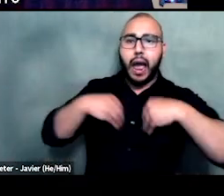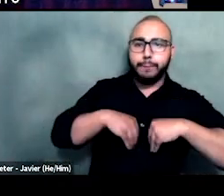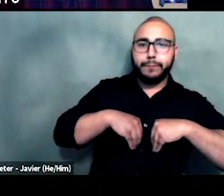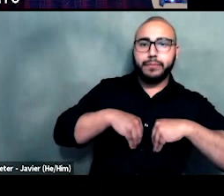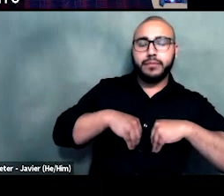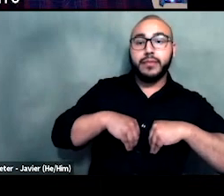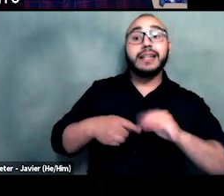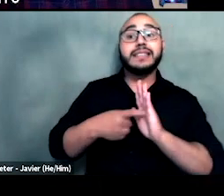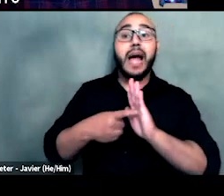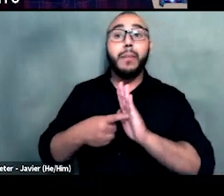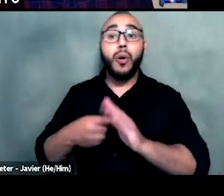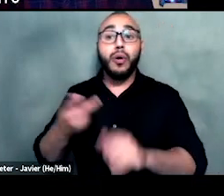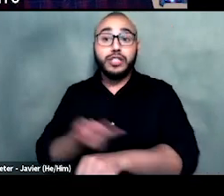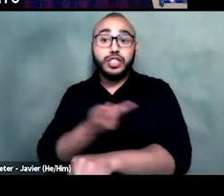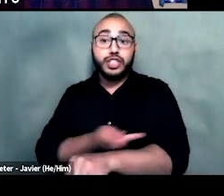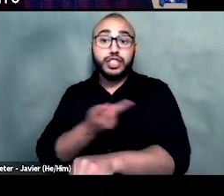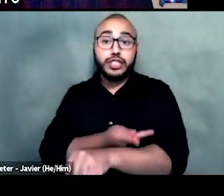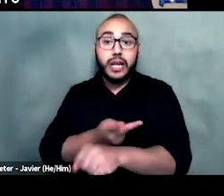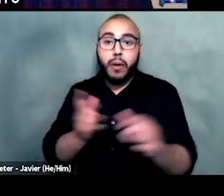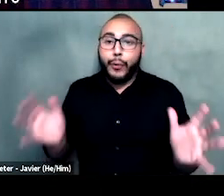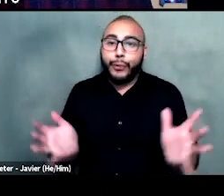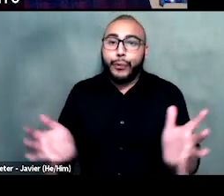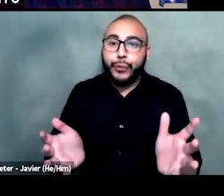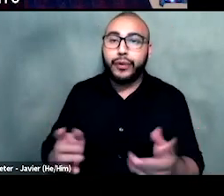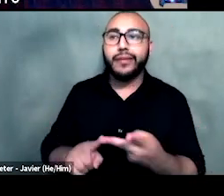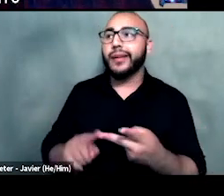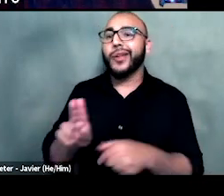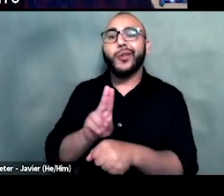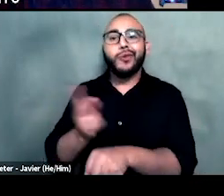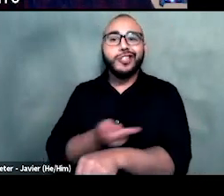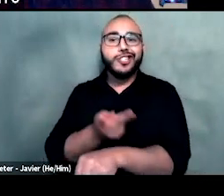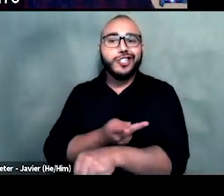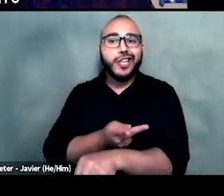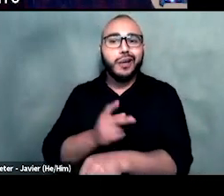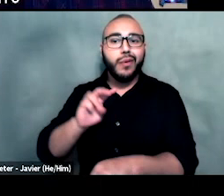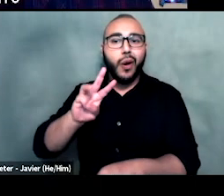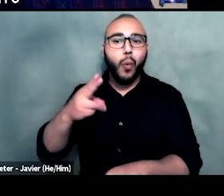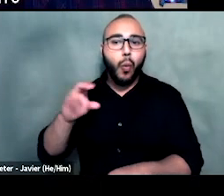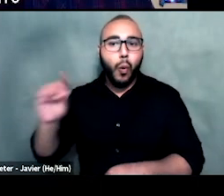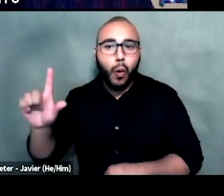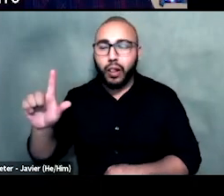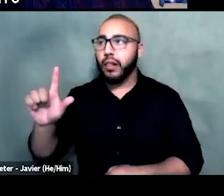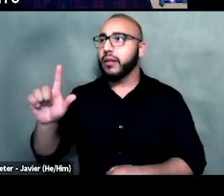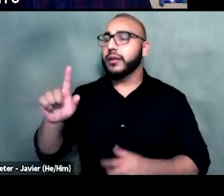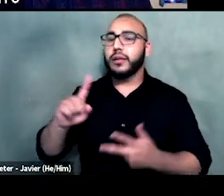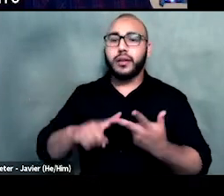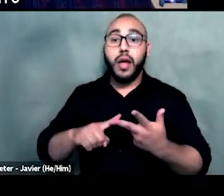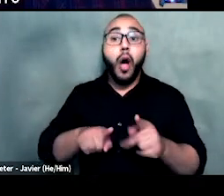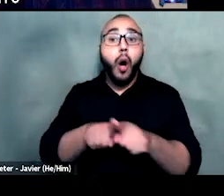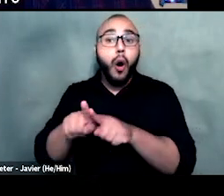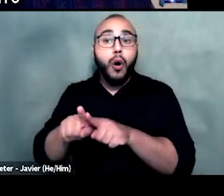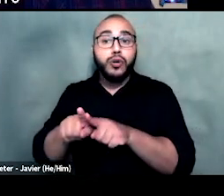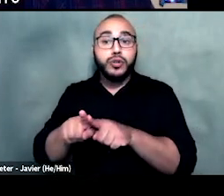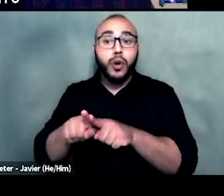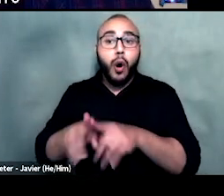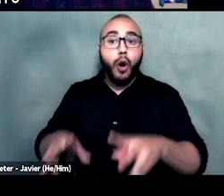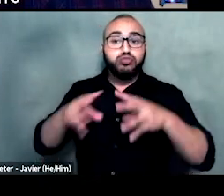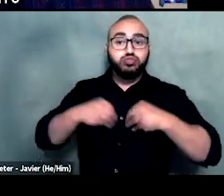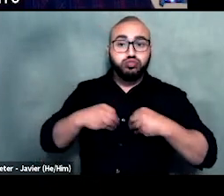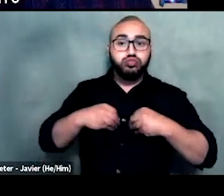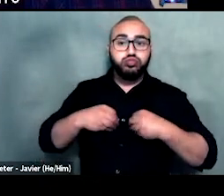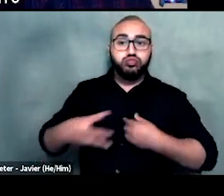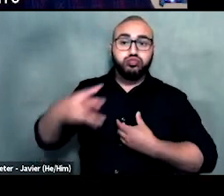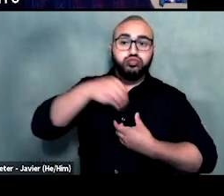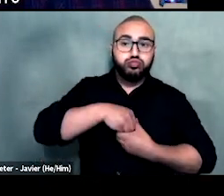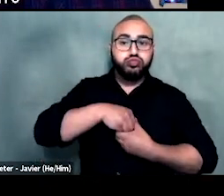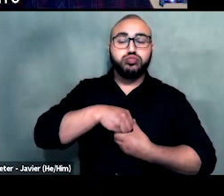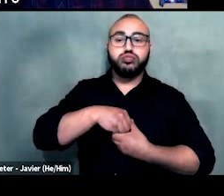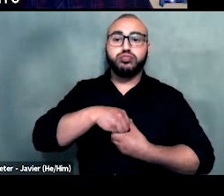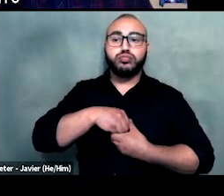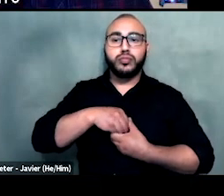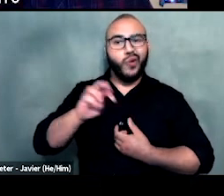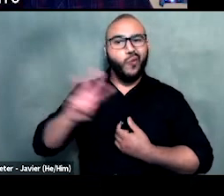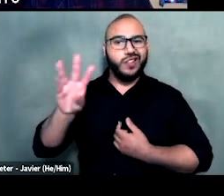They started using sheep wool. And they also adopted aspects of Western culture as well.